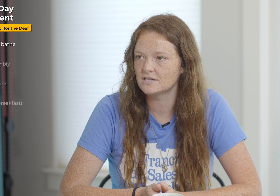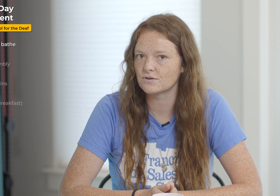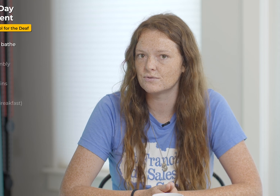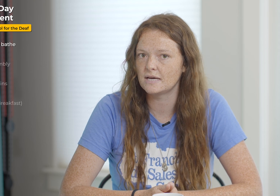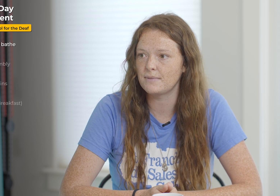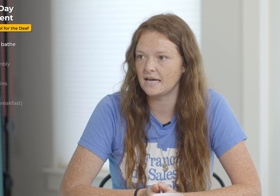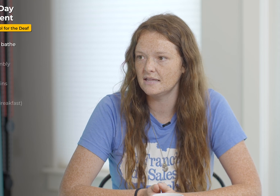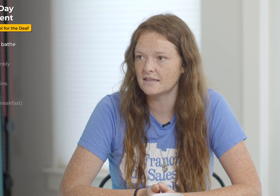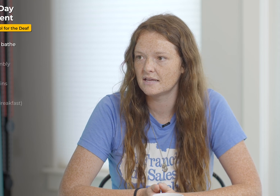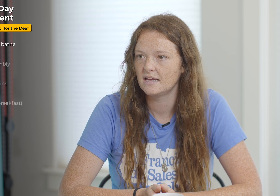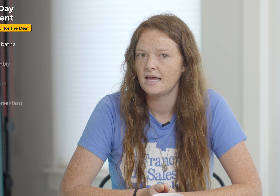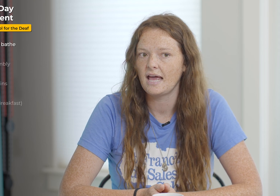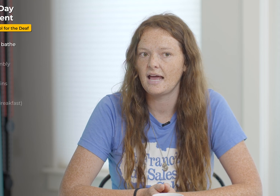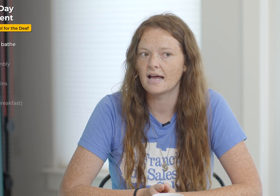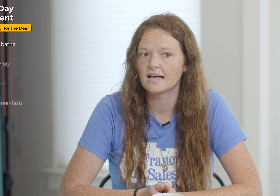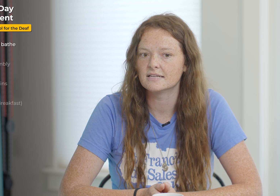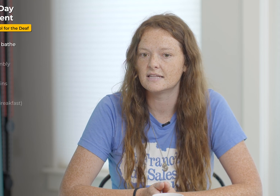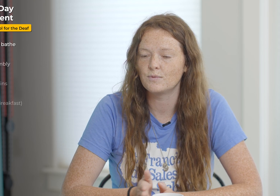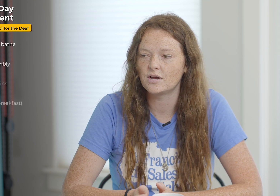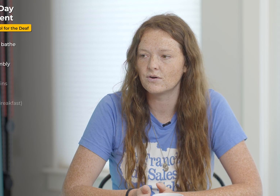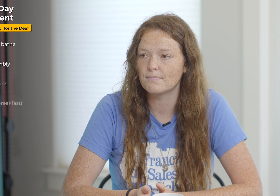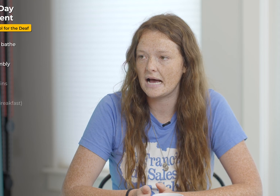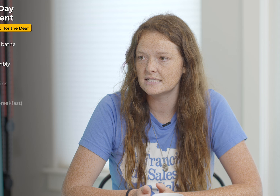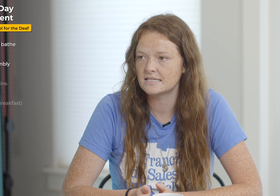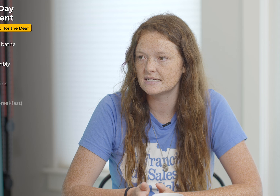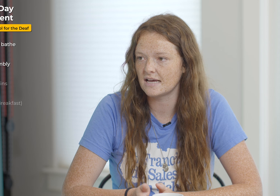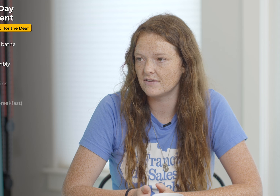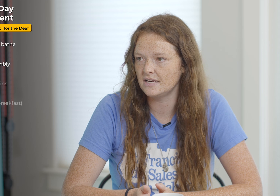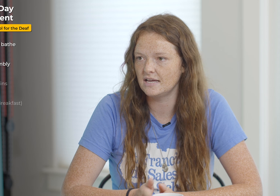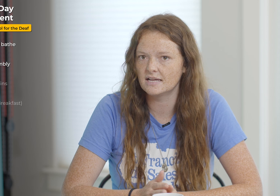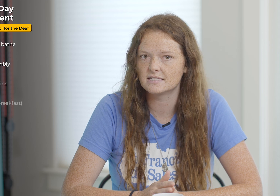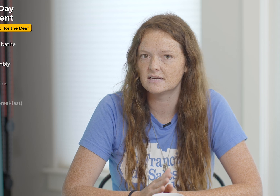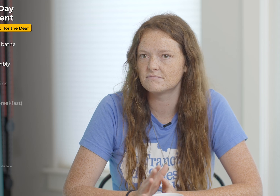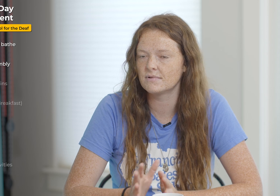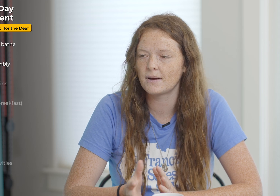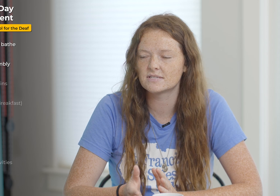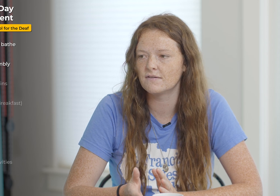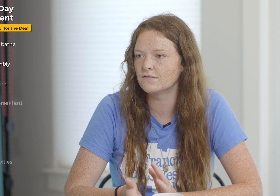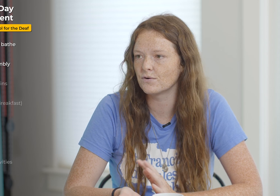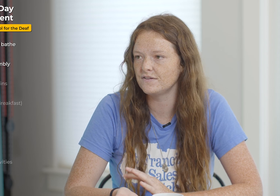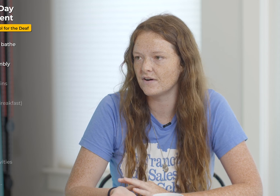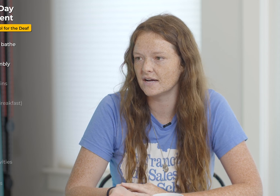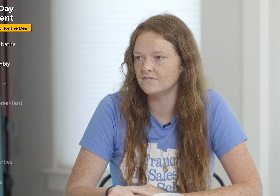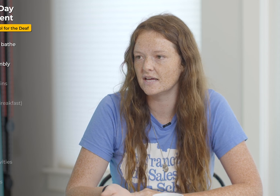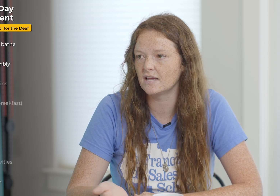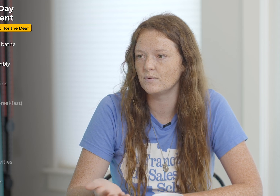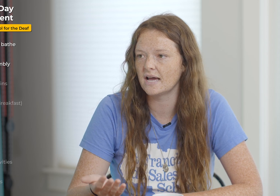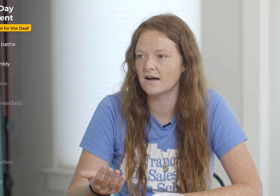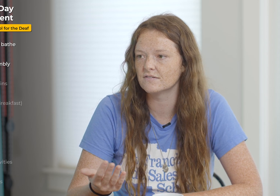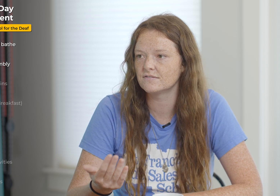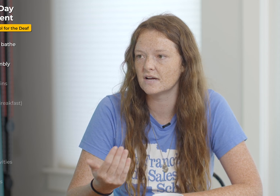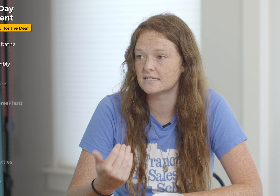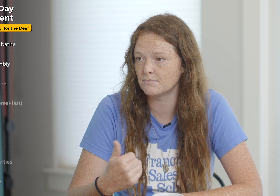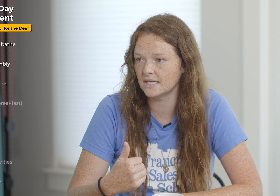So they bathe and then we go to mass at seven, it ends at about 745 and then we have assembly.